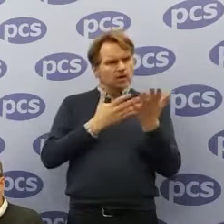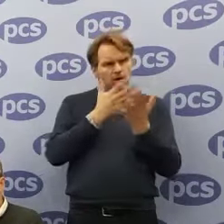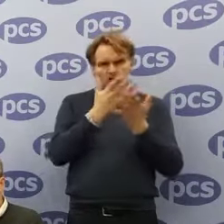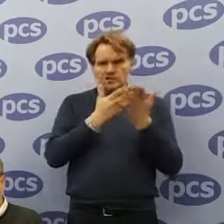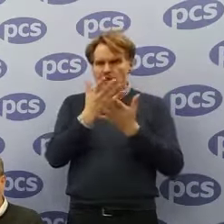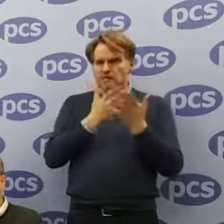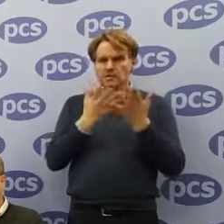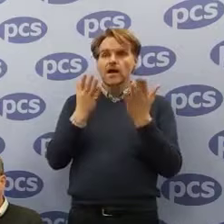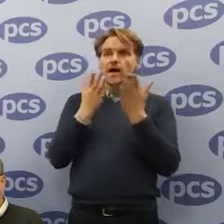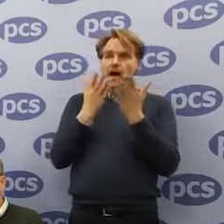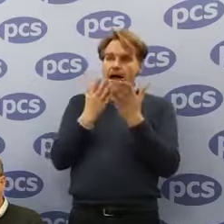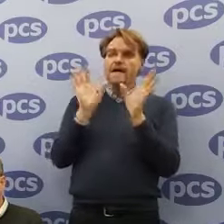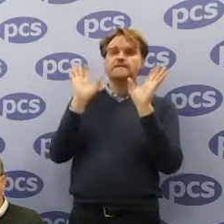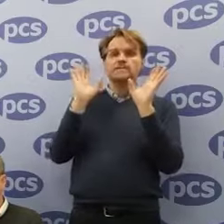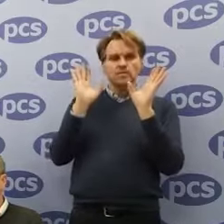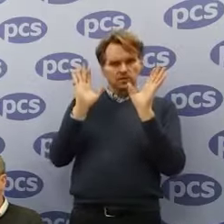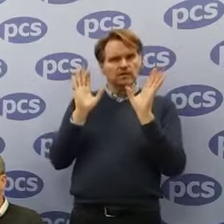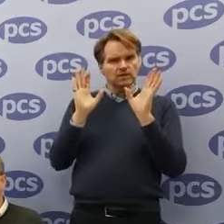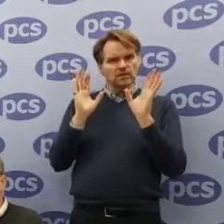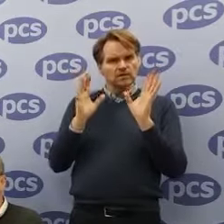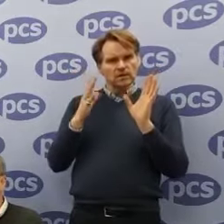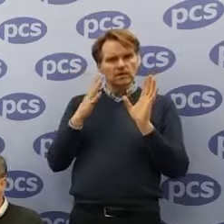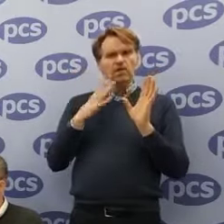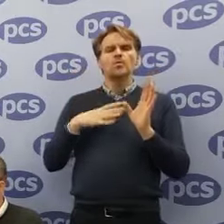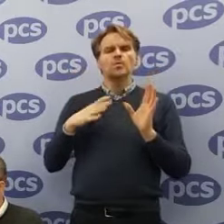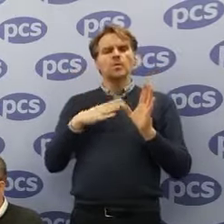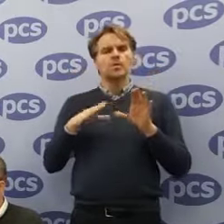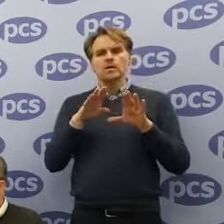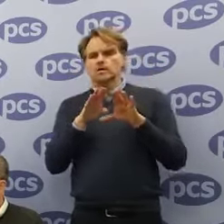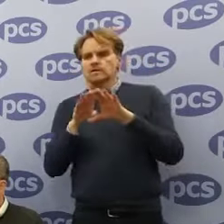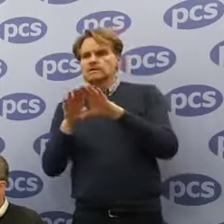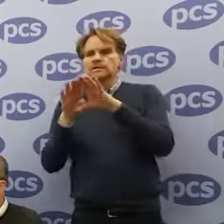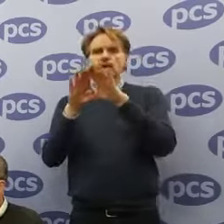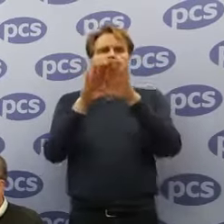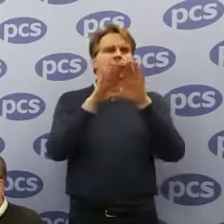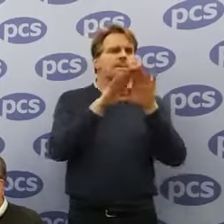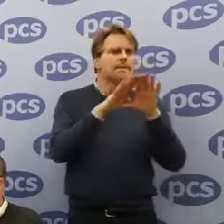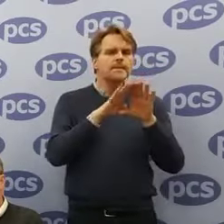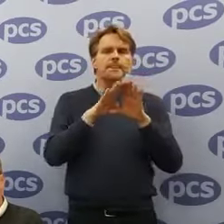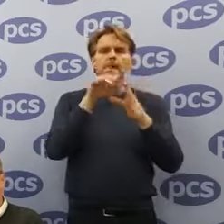we want to encourage simultaneous ballots in different parts of the union